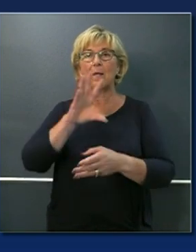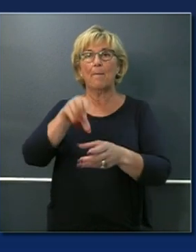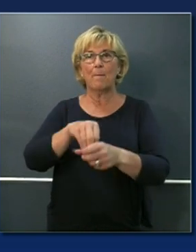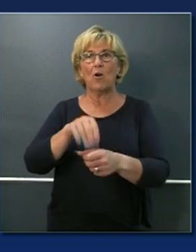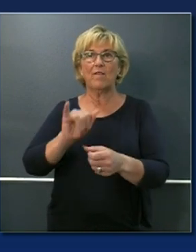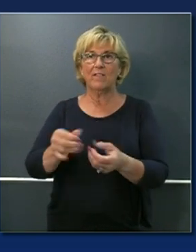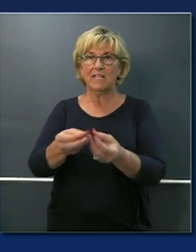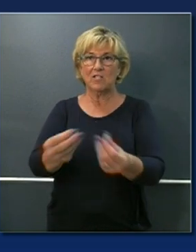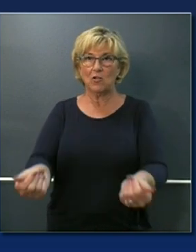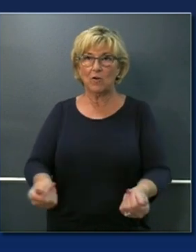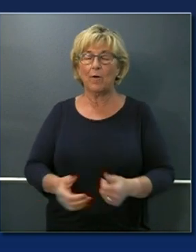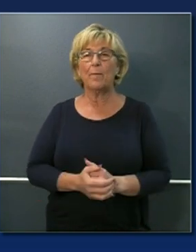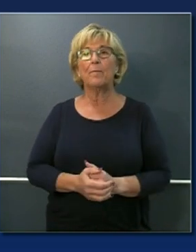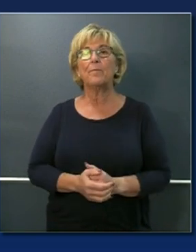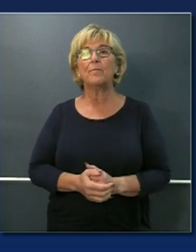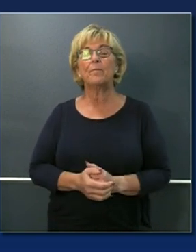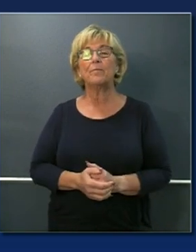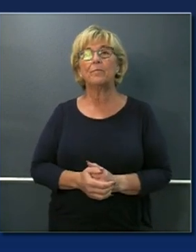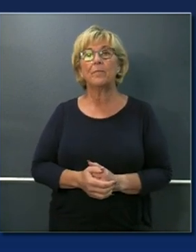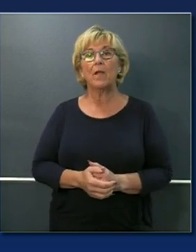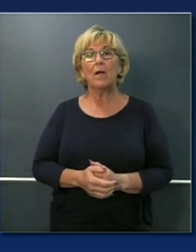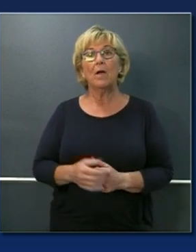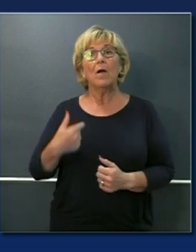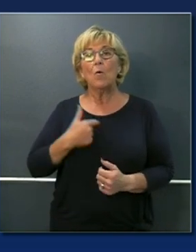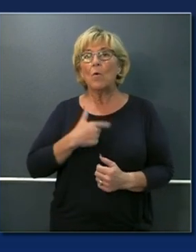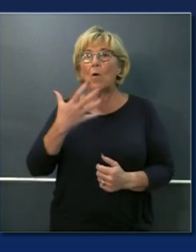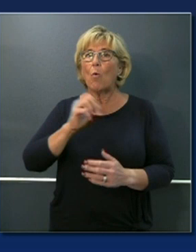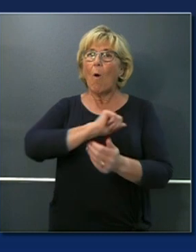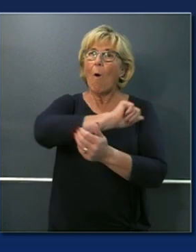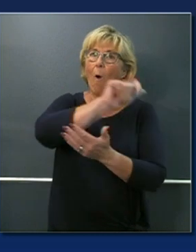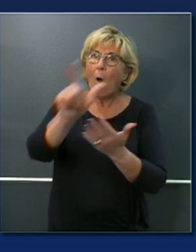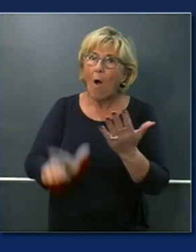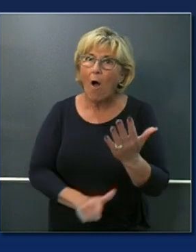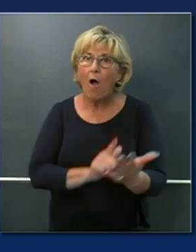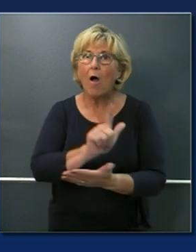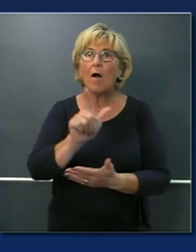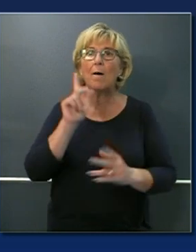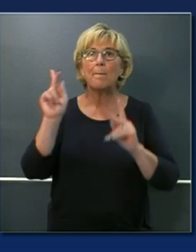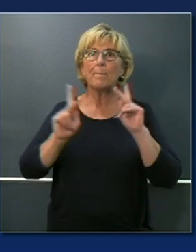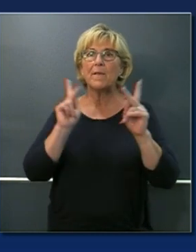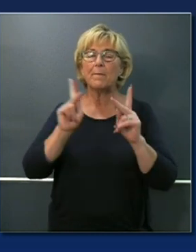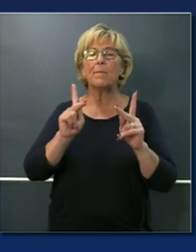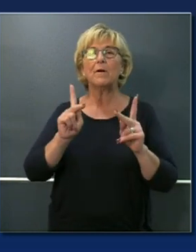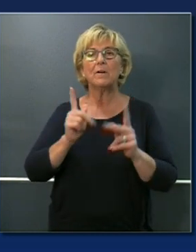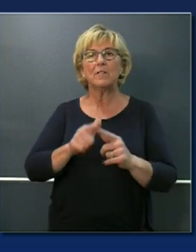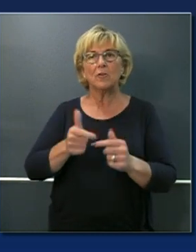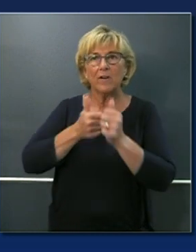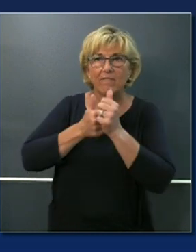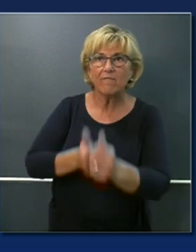PART OF THE SOLUTION YOU NEED TO STAY AT HOME AND IF YOU ARE PART OF THE ESSENTIAL WORK FIRST WE WANT YOU TO STAY HOME WHEN YOU ARE NOT WORKING.